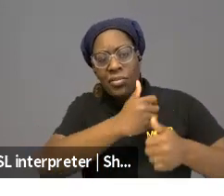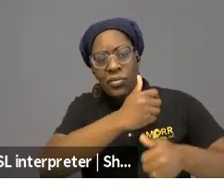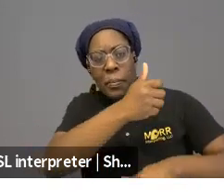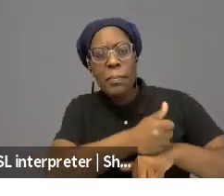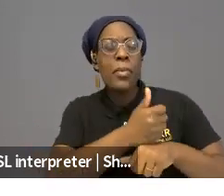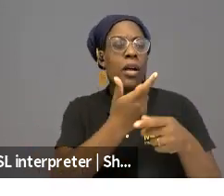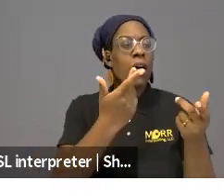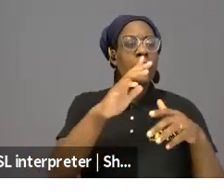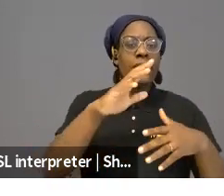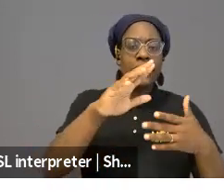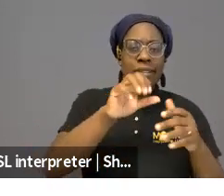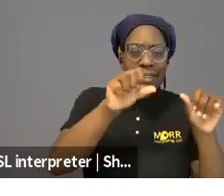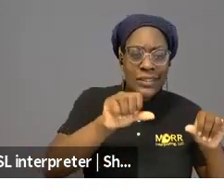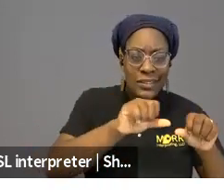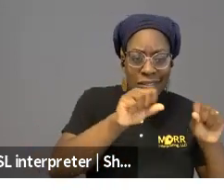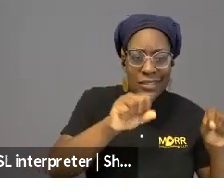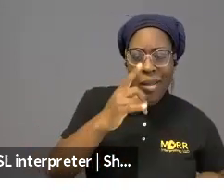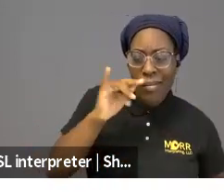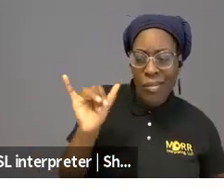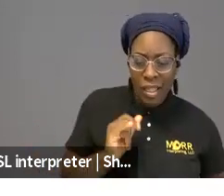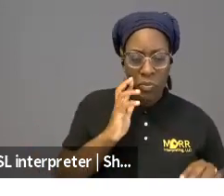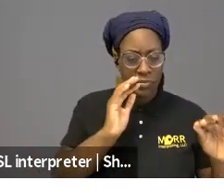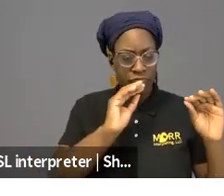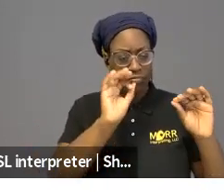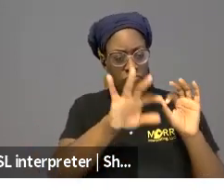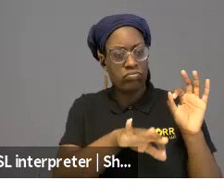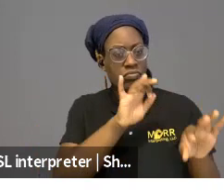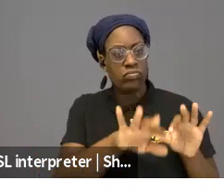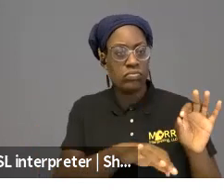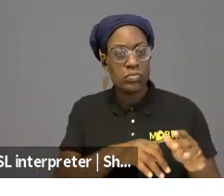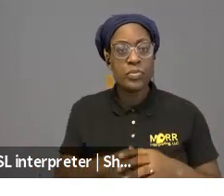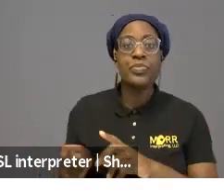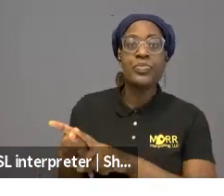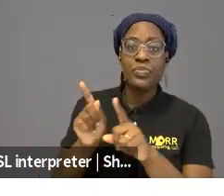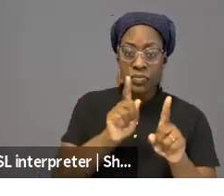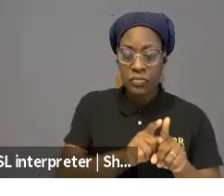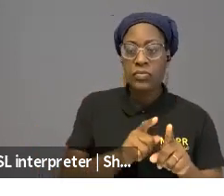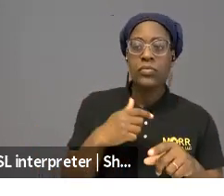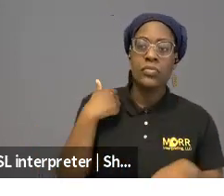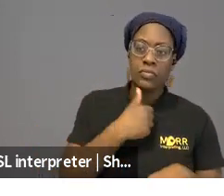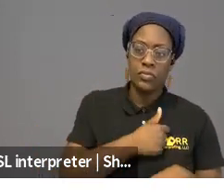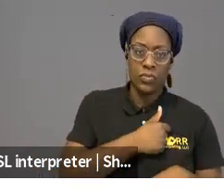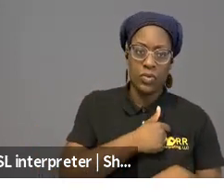know, practice what you preach a little bit and work on your ePortfolio. This also gives faculty